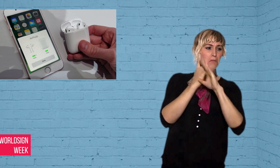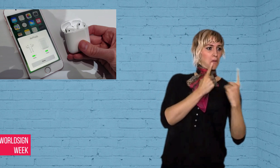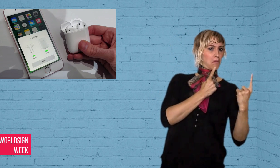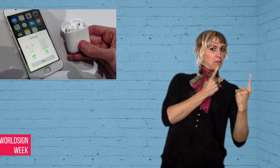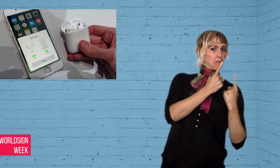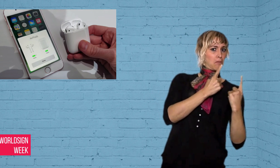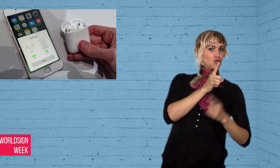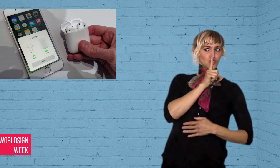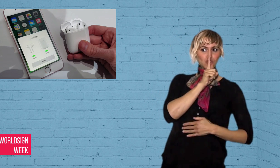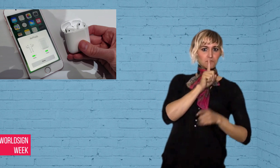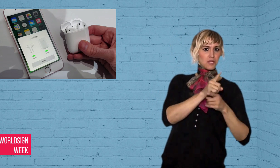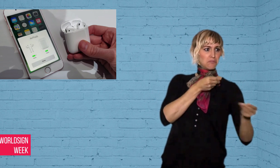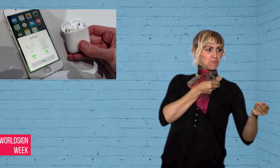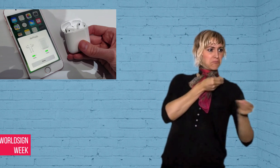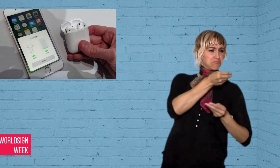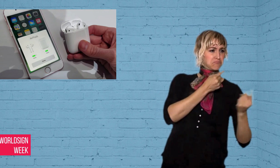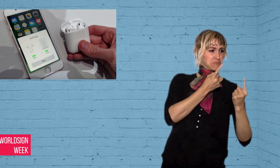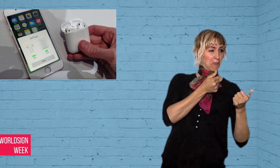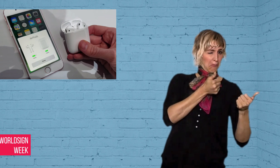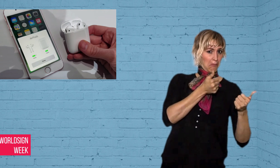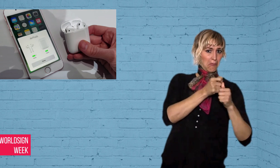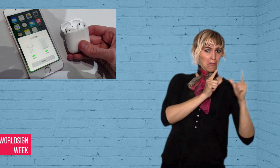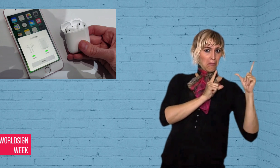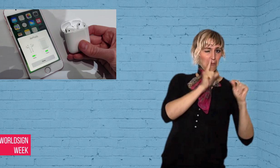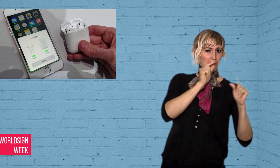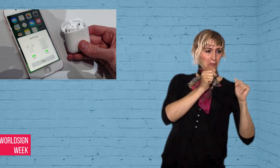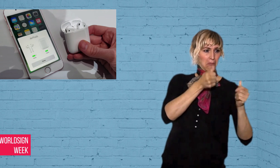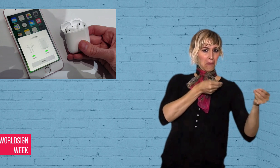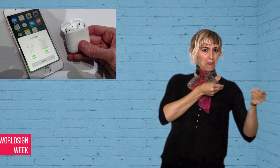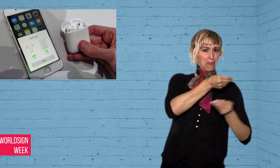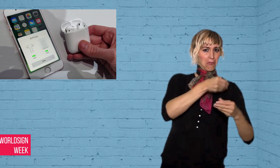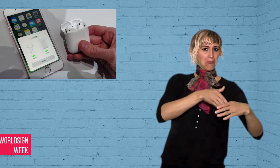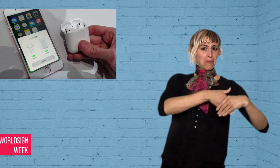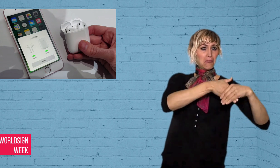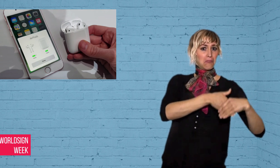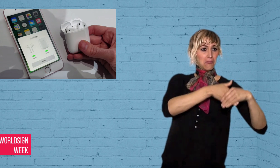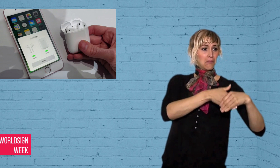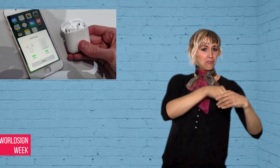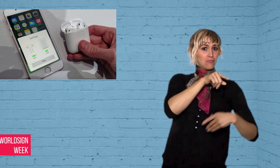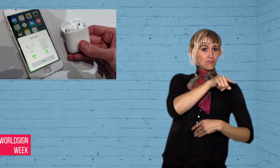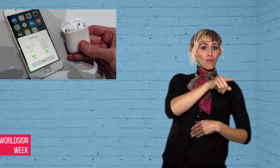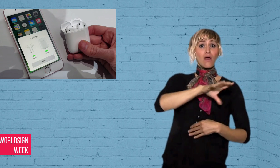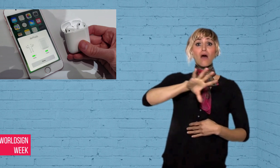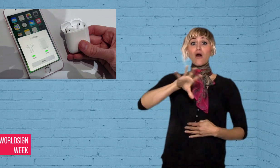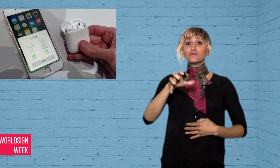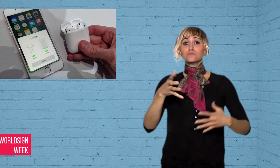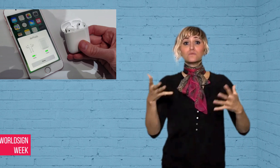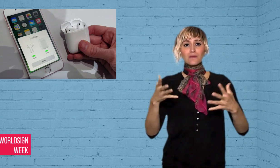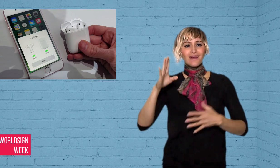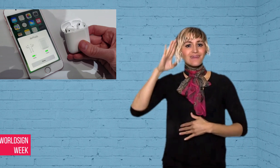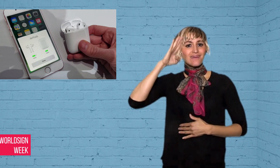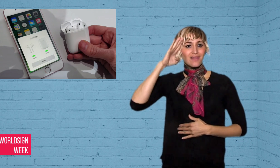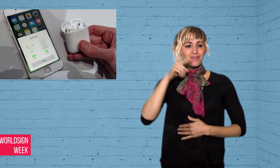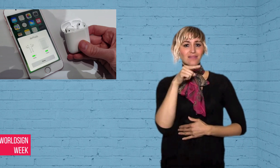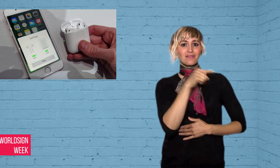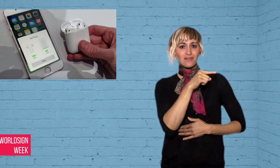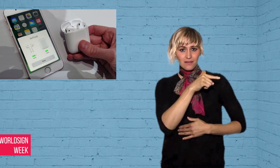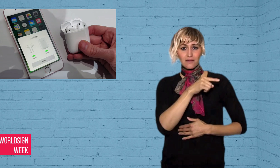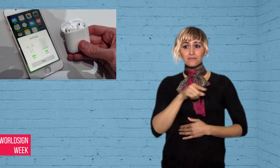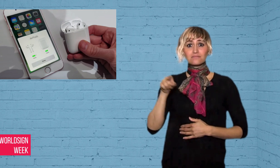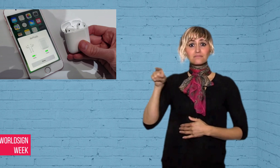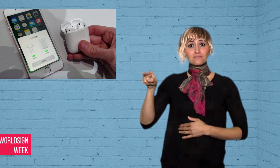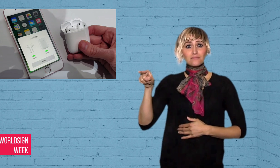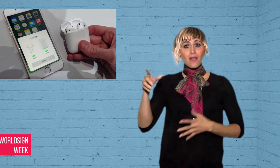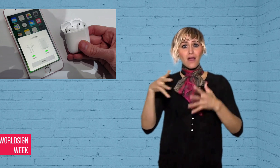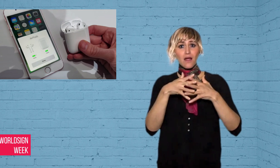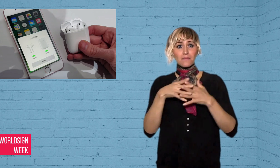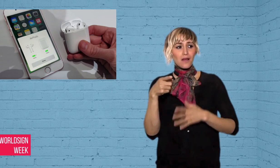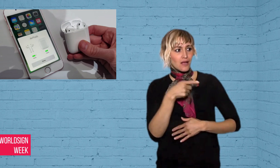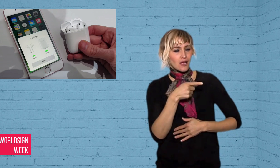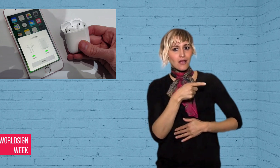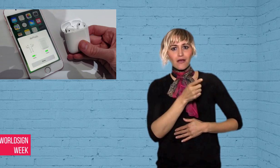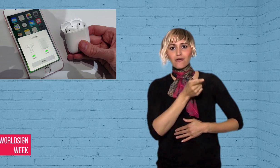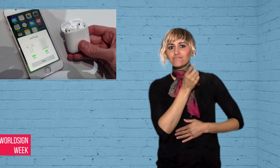backdoor deals with Ireland and punishment was severe